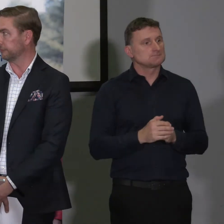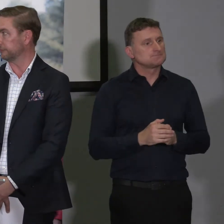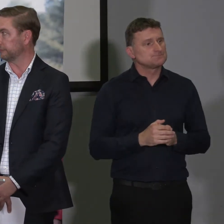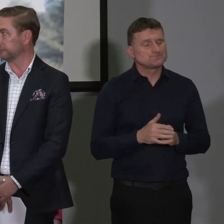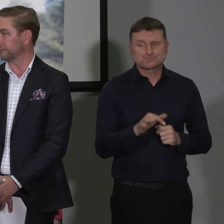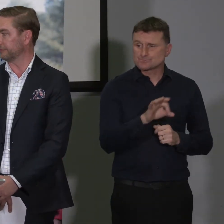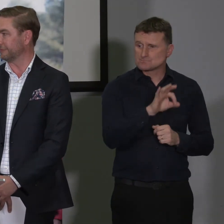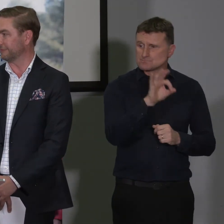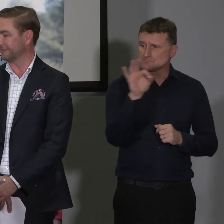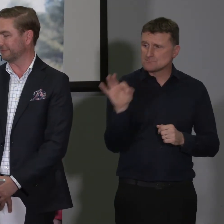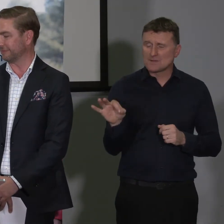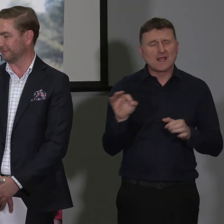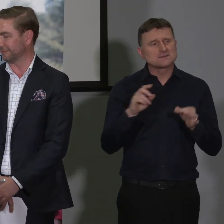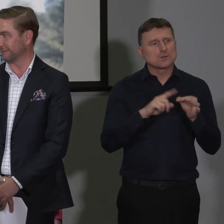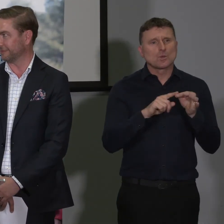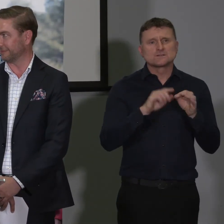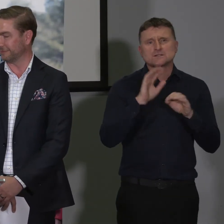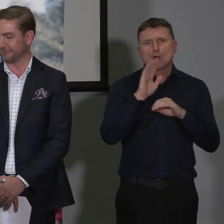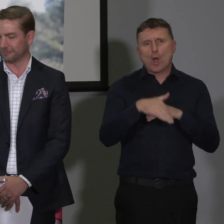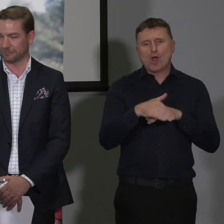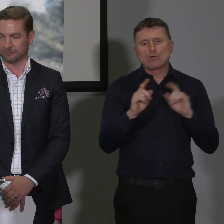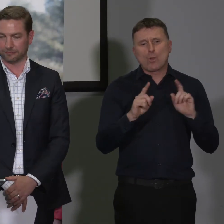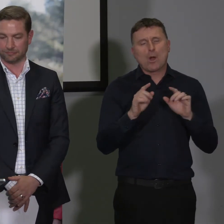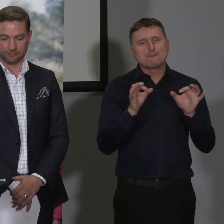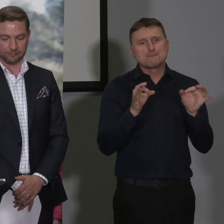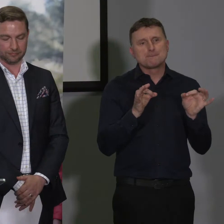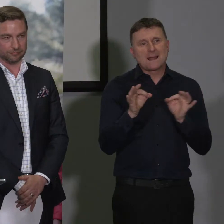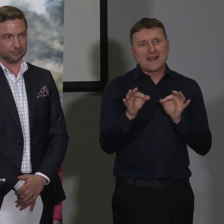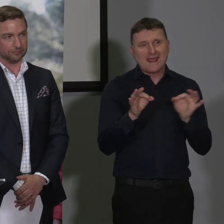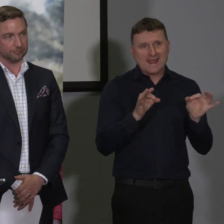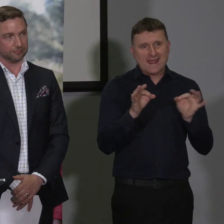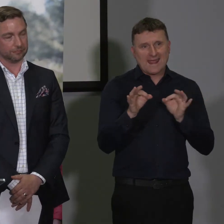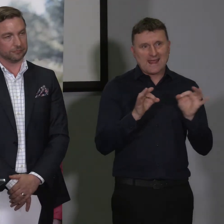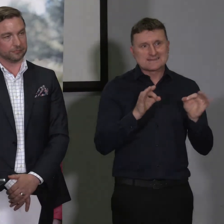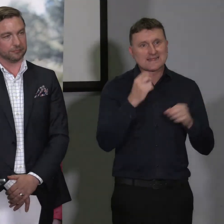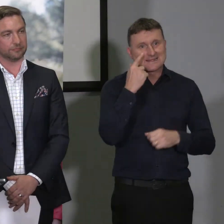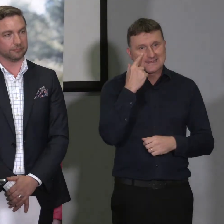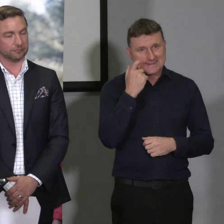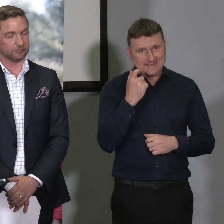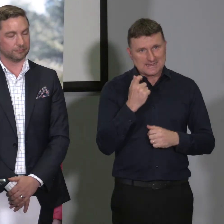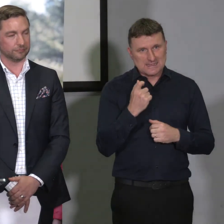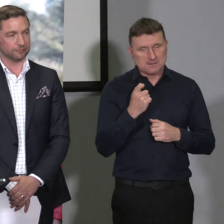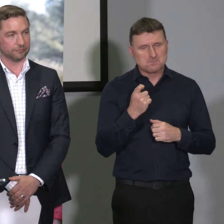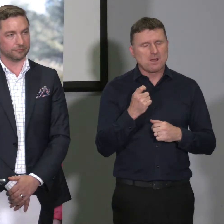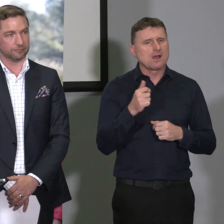care. Emergency doctors have